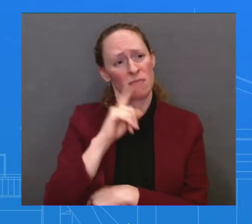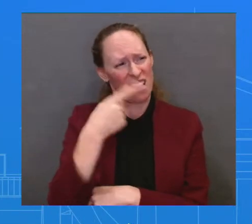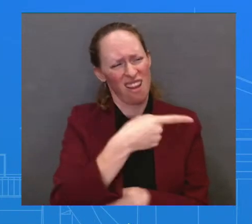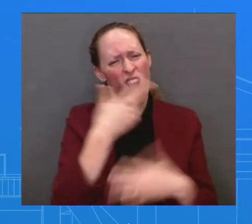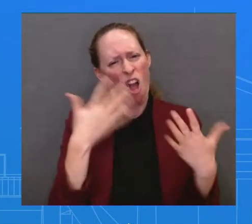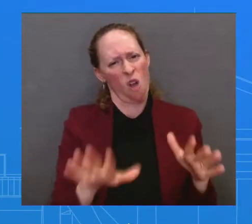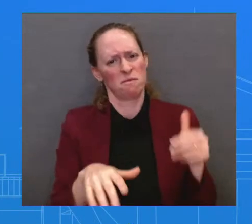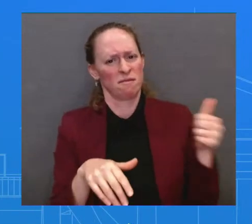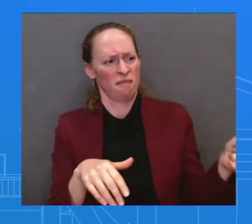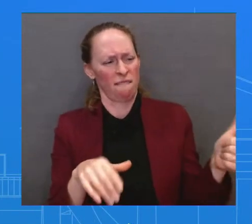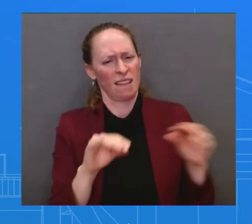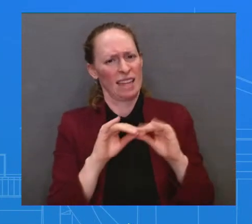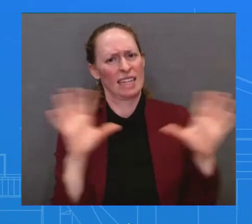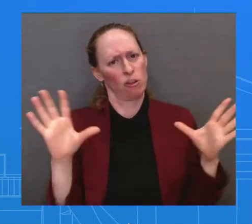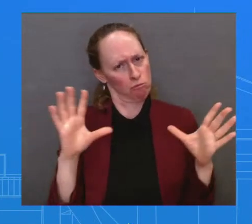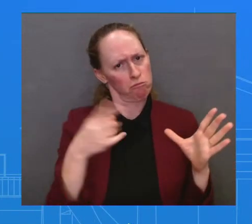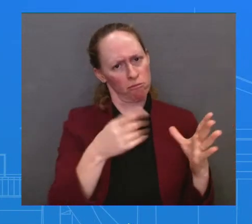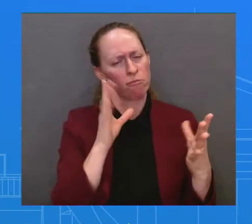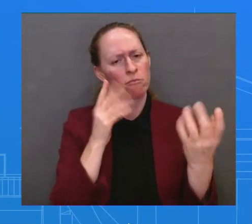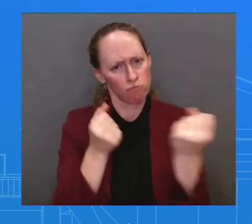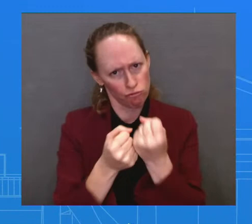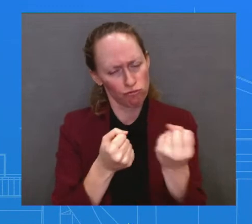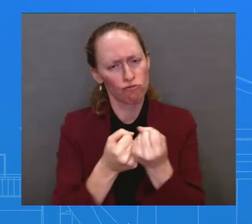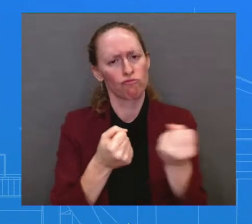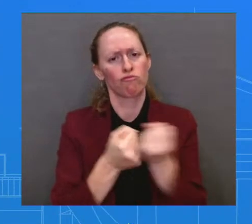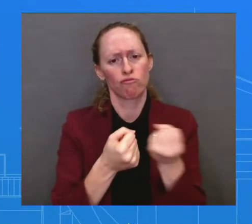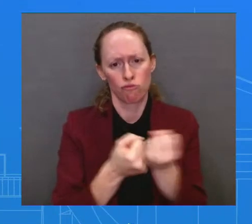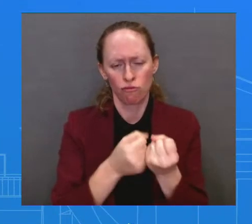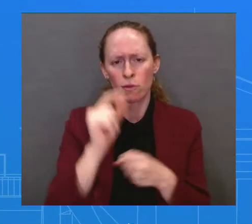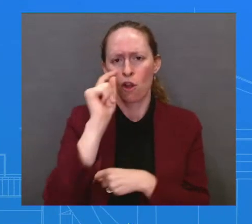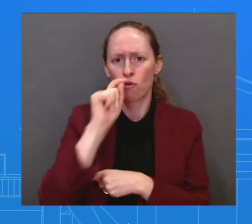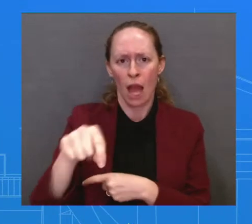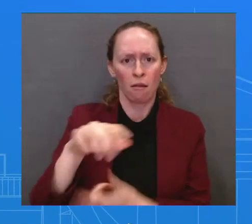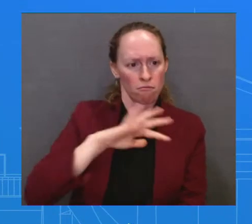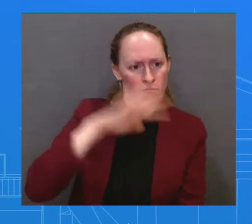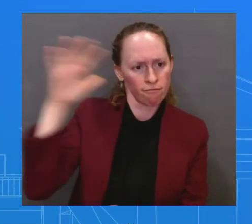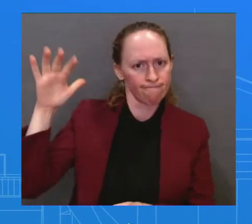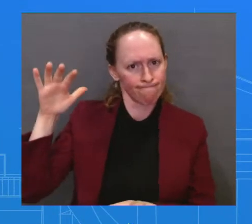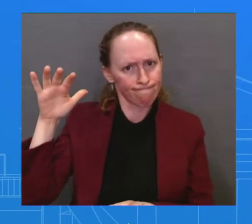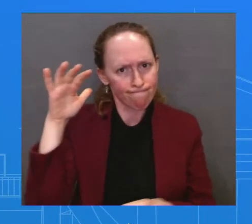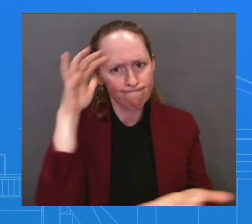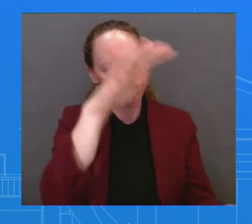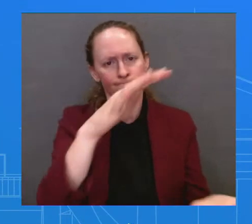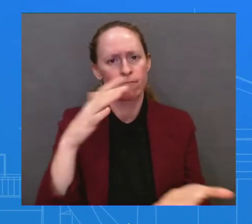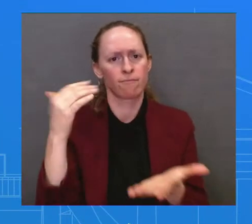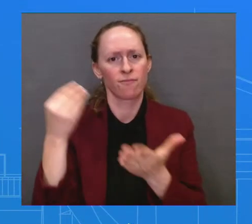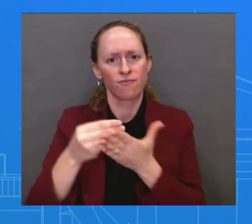and that Republicans in both the House and Senate in very large numbers have been strong advocates and supporters for this.